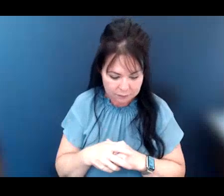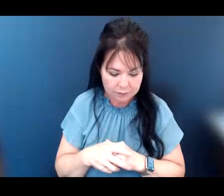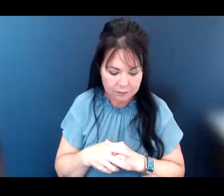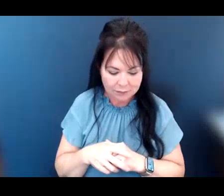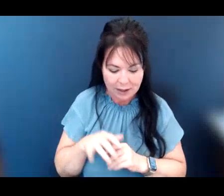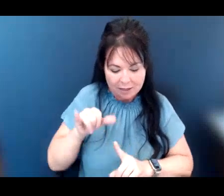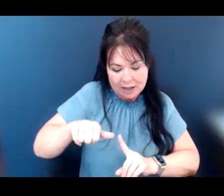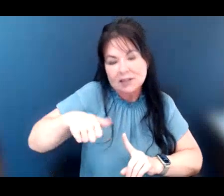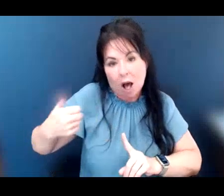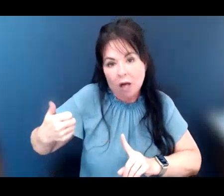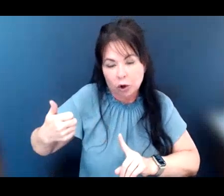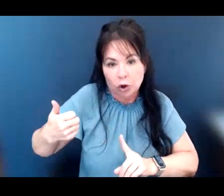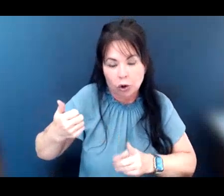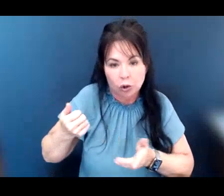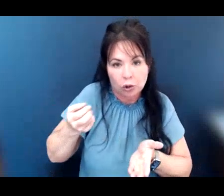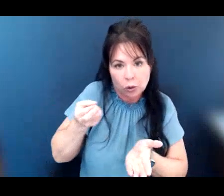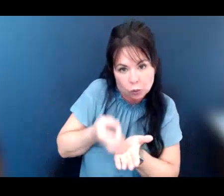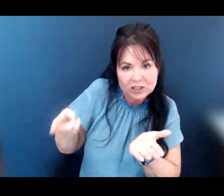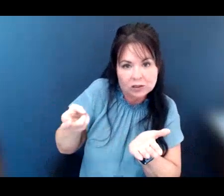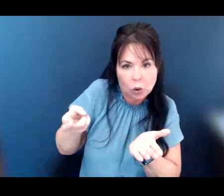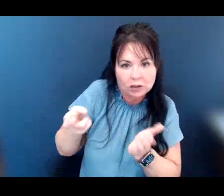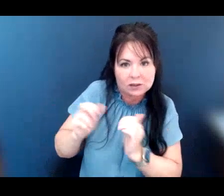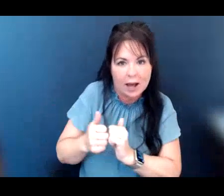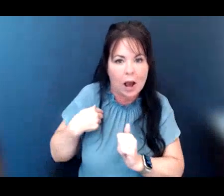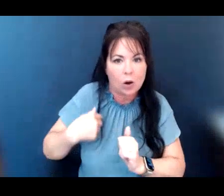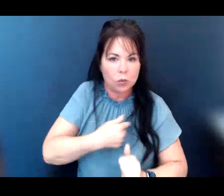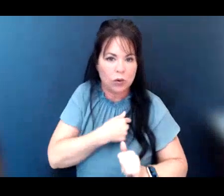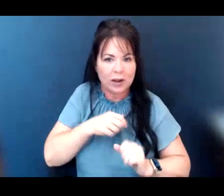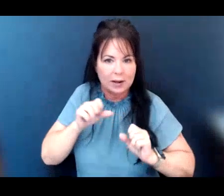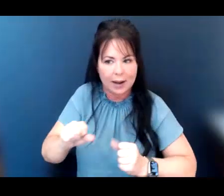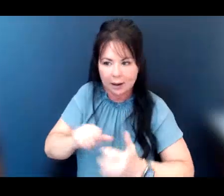that we can reach out to, as we've talked about, groups that we often don't hear from